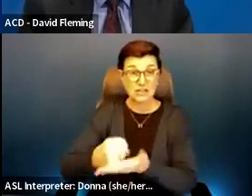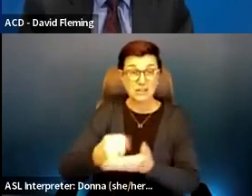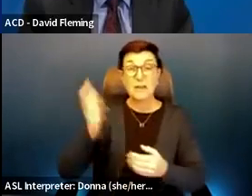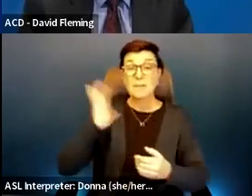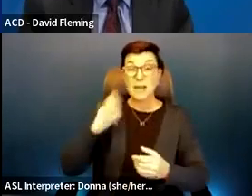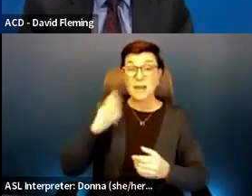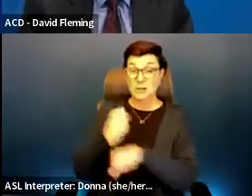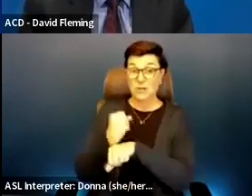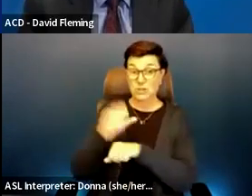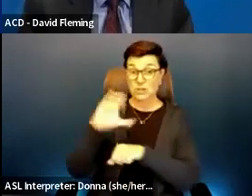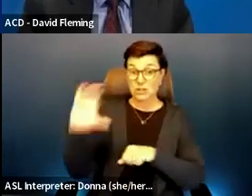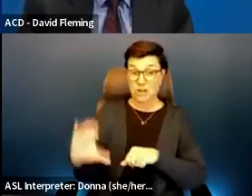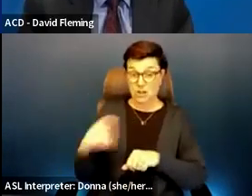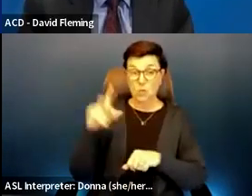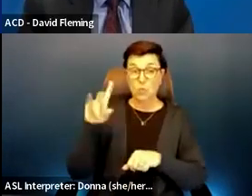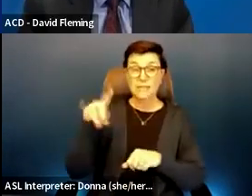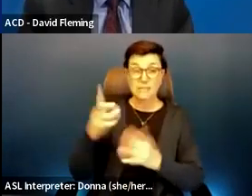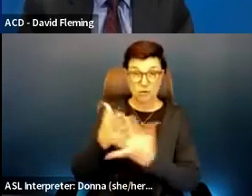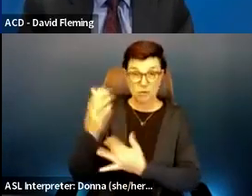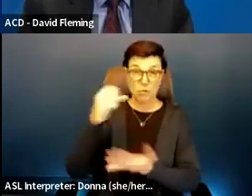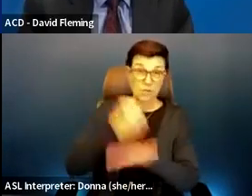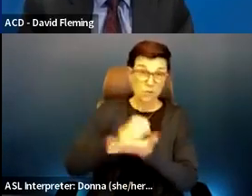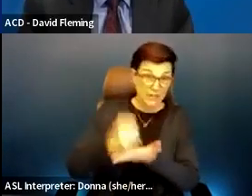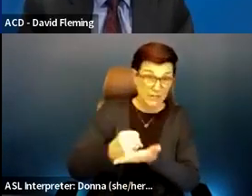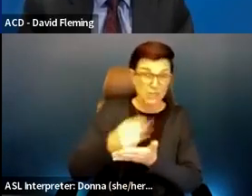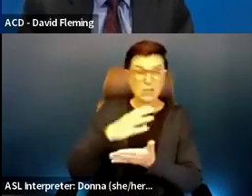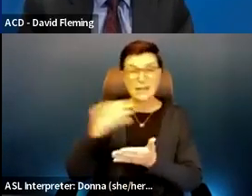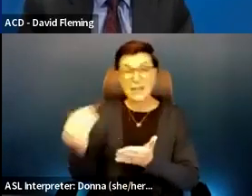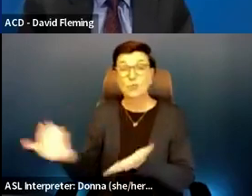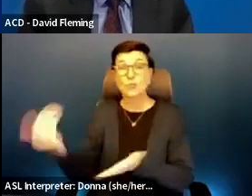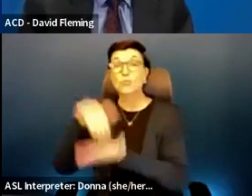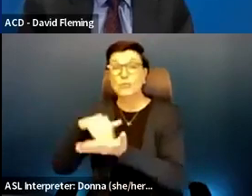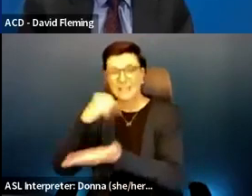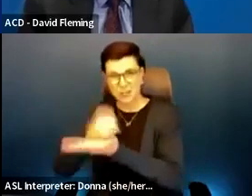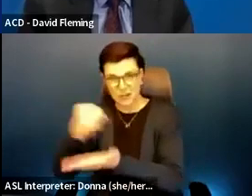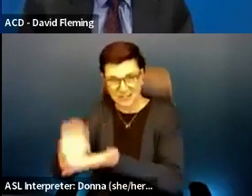for accreditation and reaccreditation. And so I see the value and understand the purpose of it.